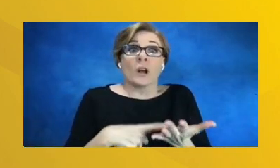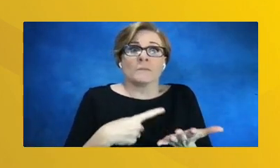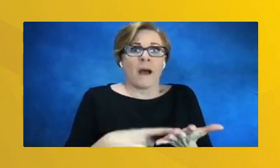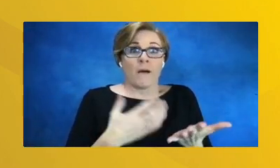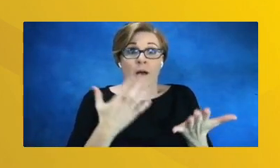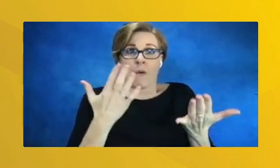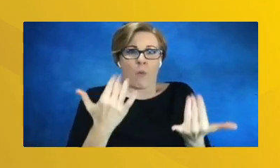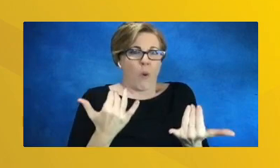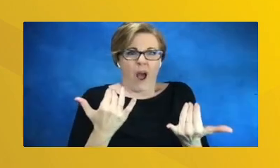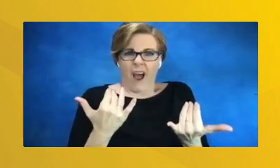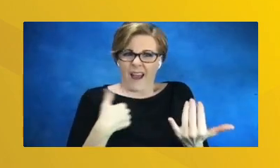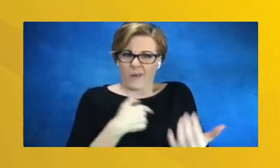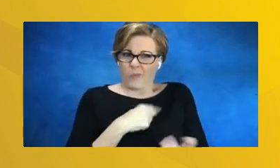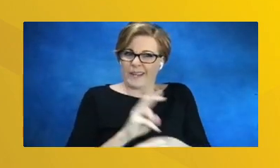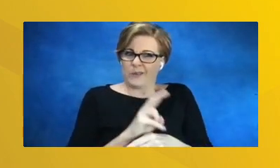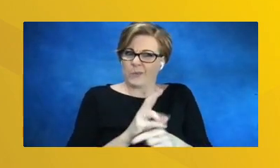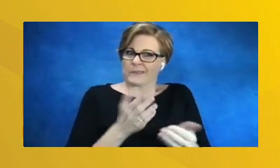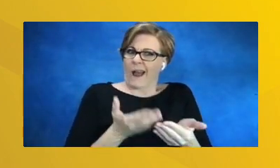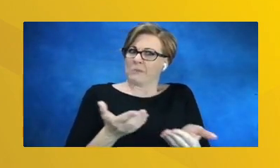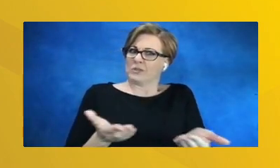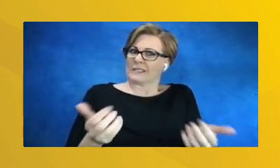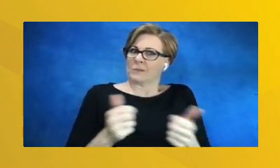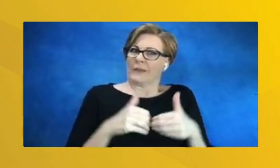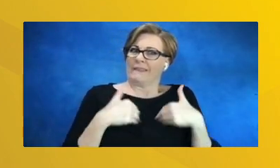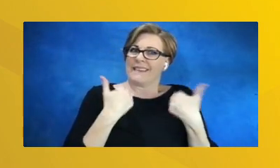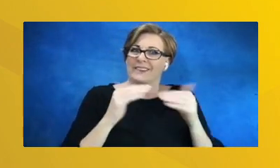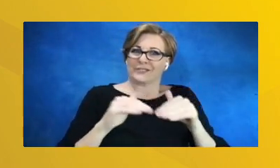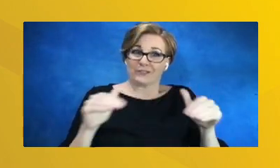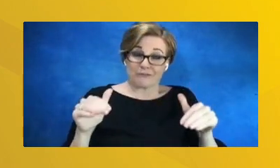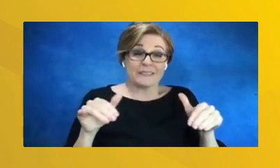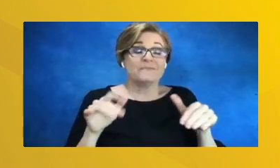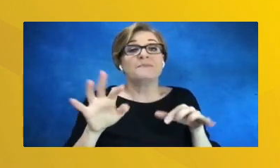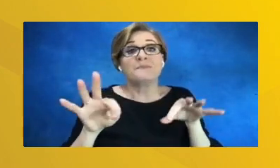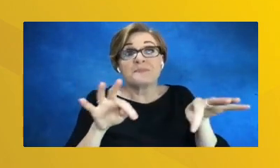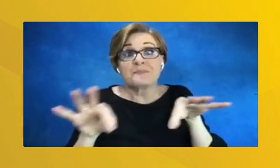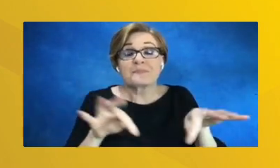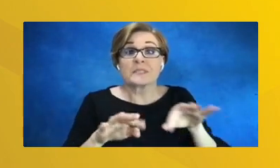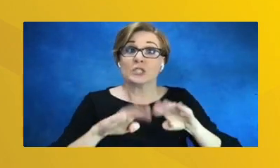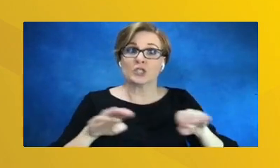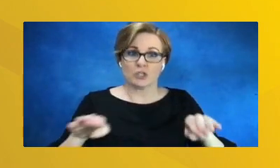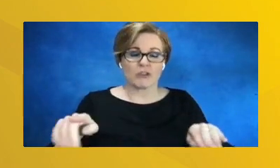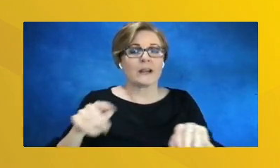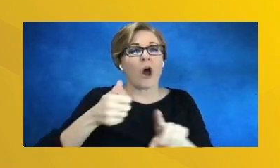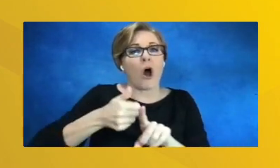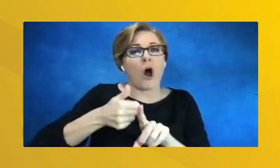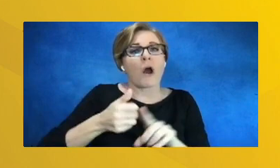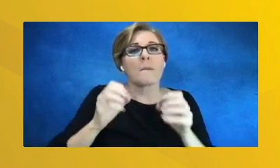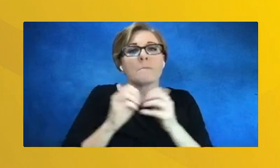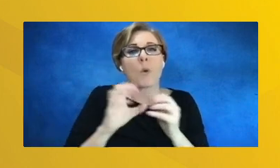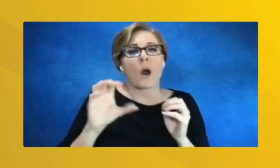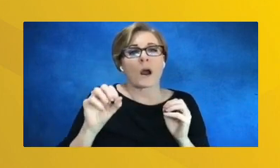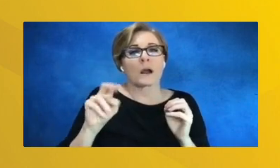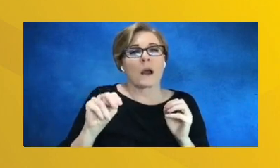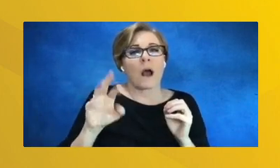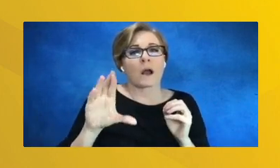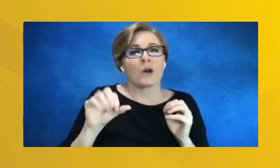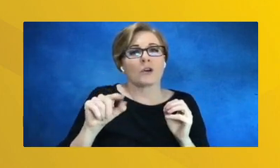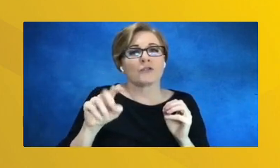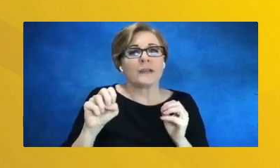And I had a couple of different reasons. The first is that children are very concrete learners, and objects are concrete. They're real.